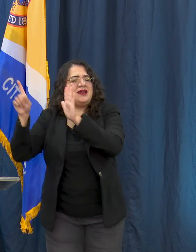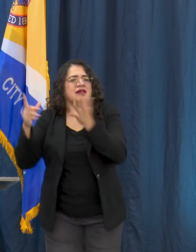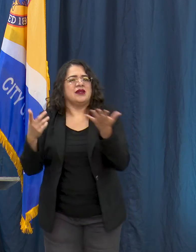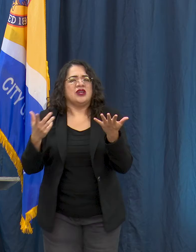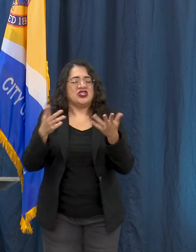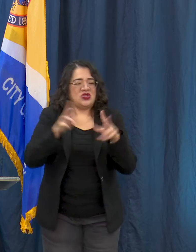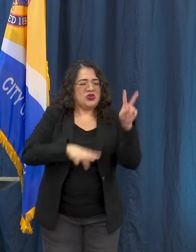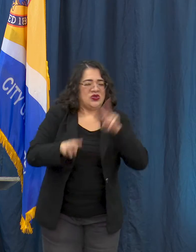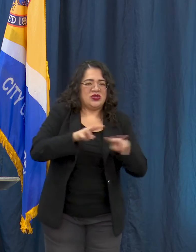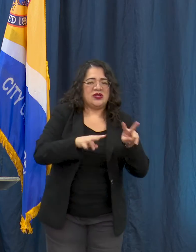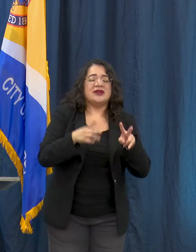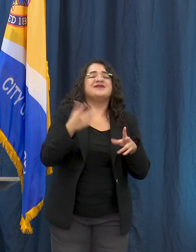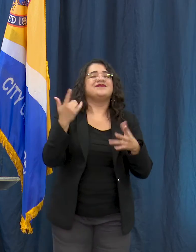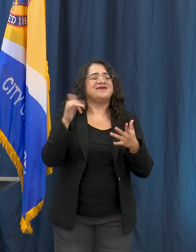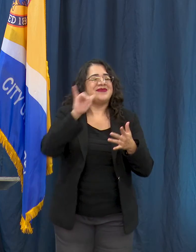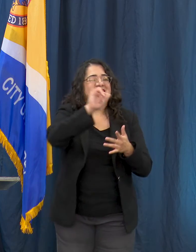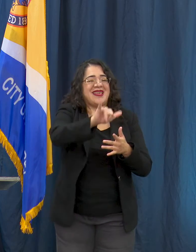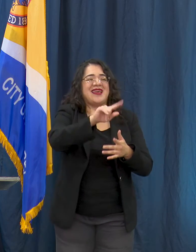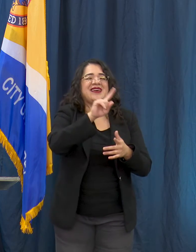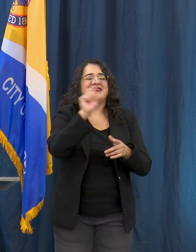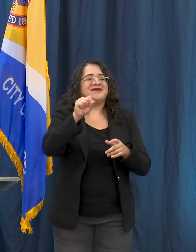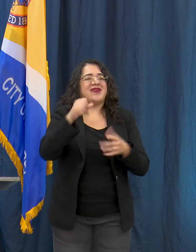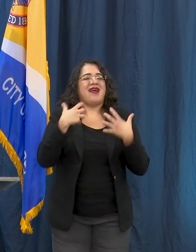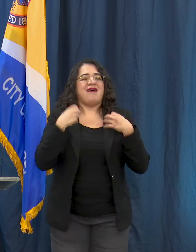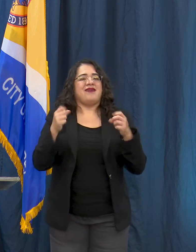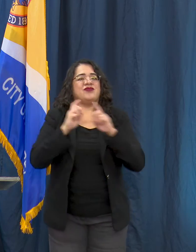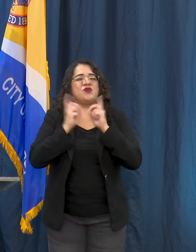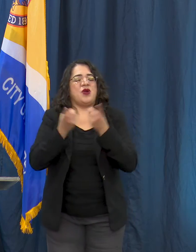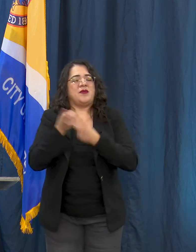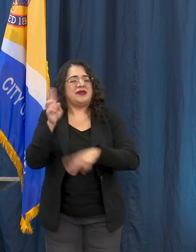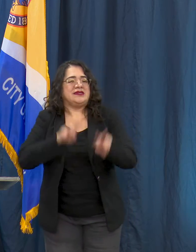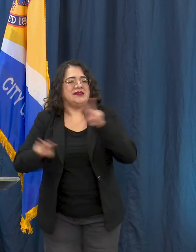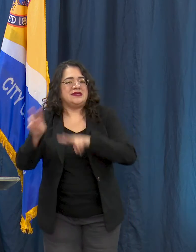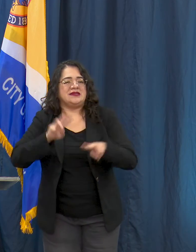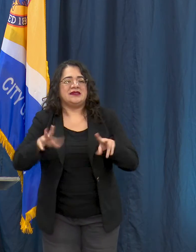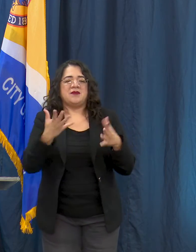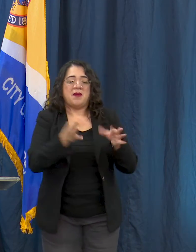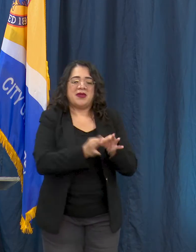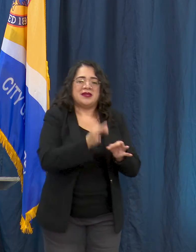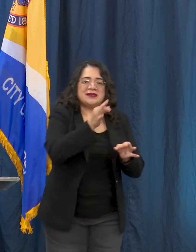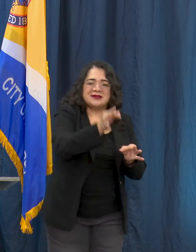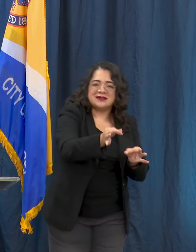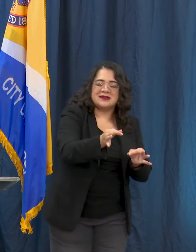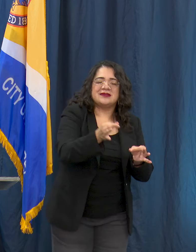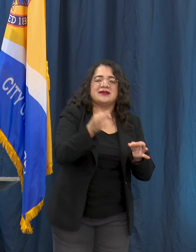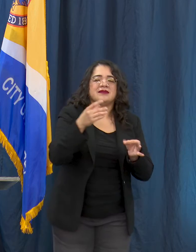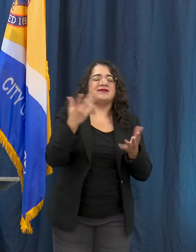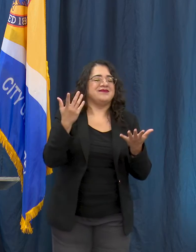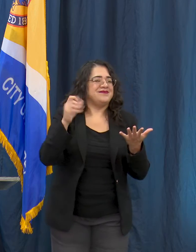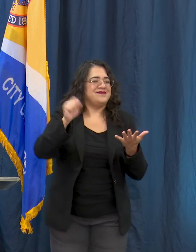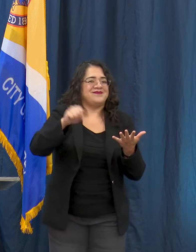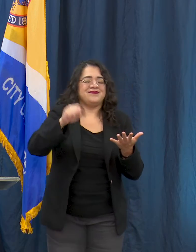and being made right now by the health department and our partners at county of LA and the state.